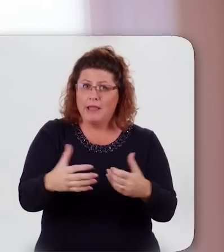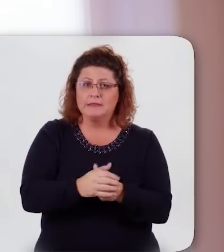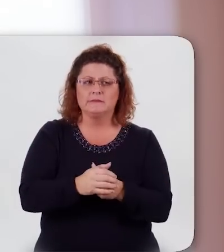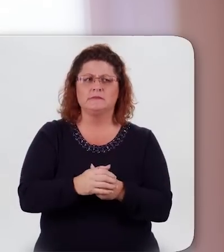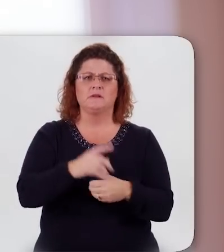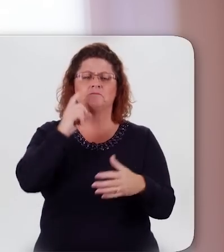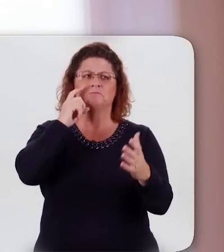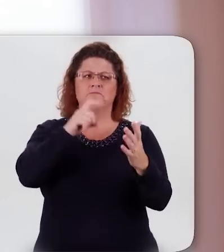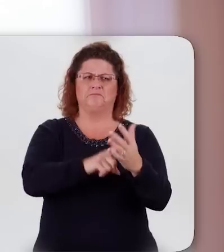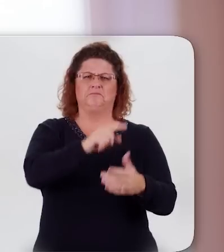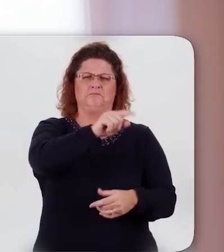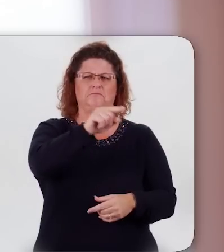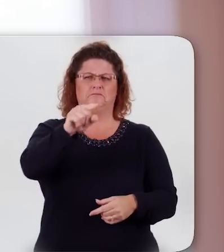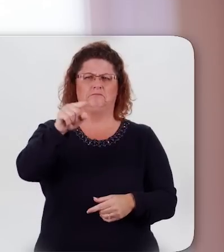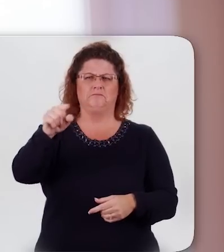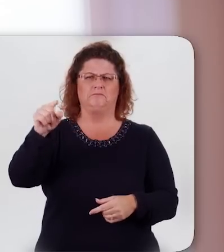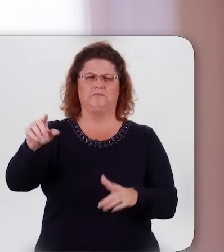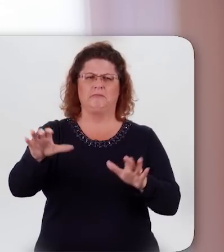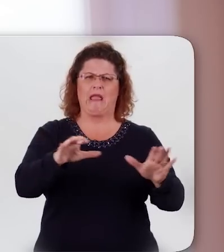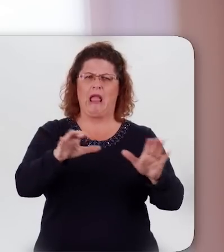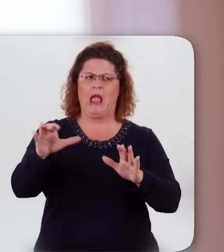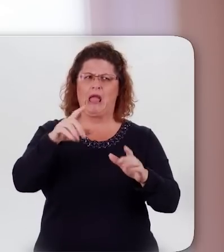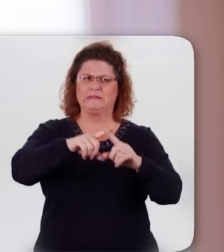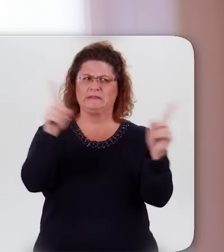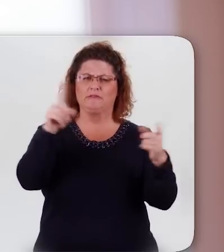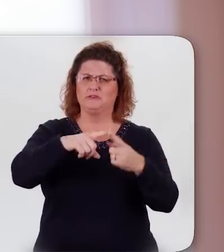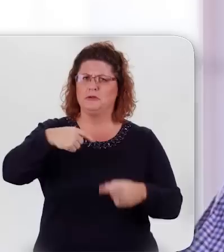and everybody started treating me different.